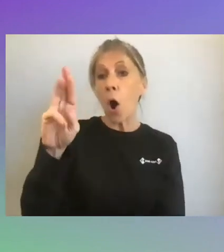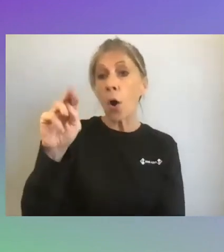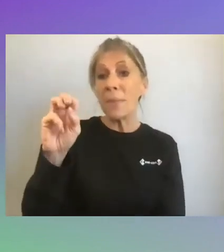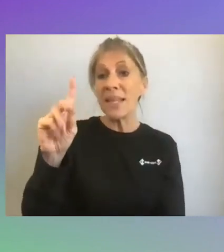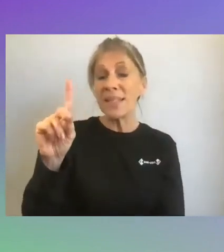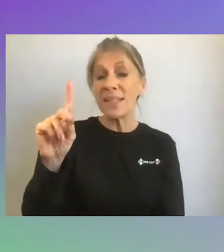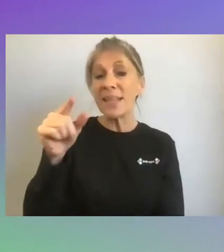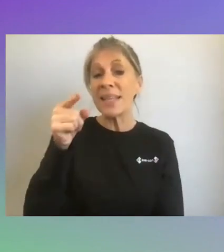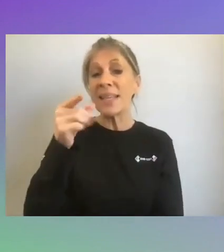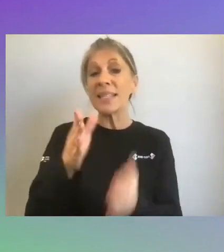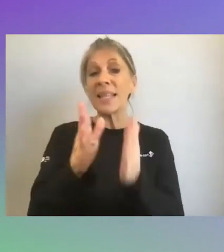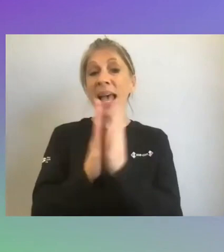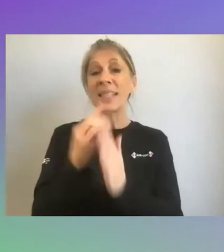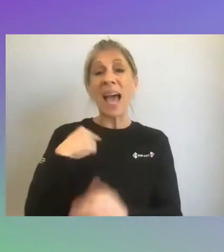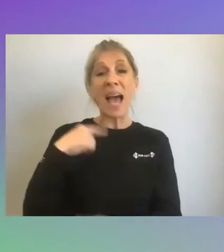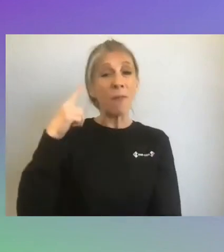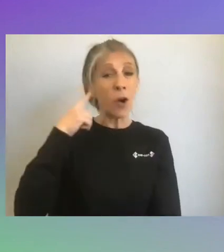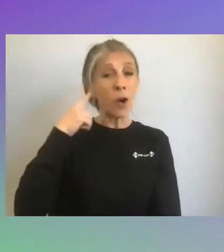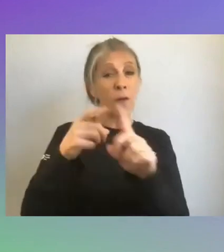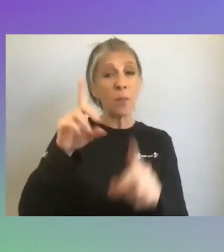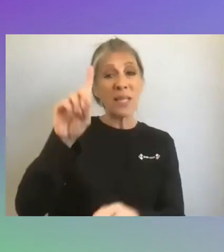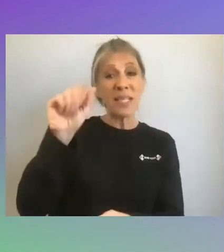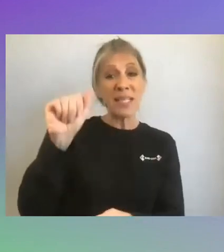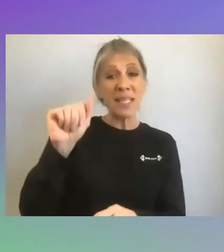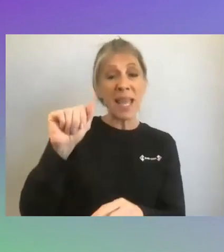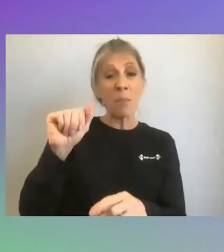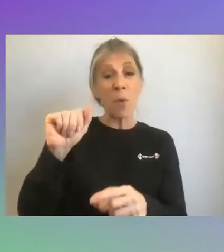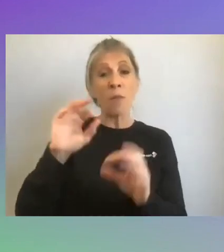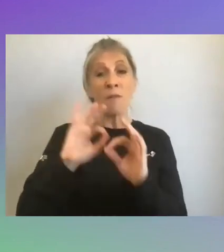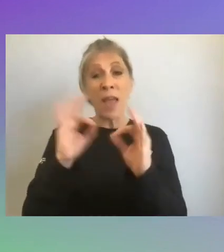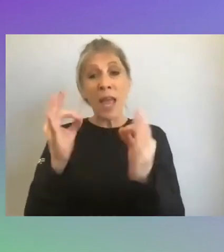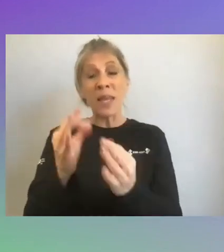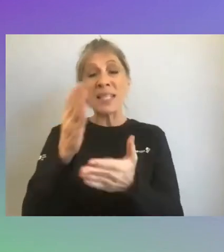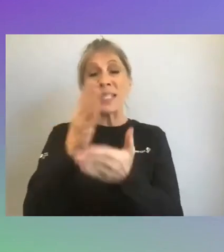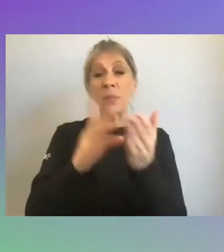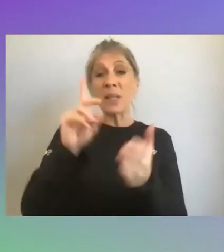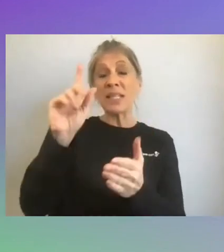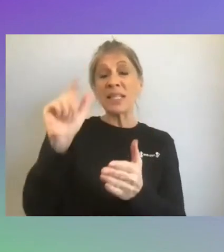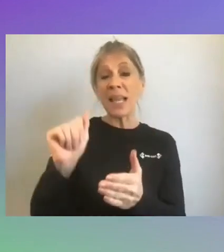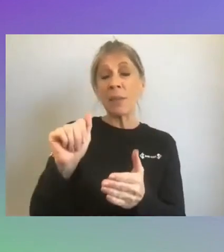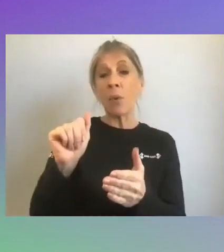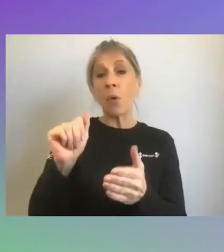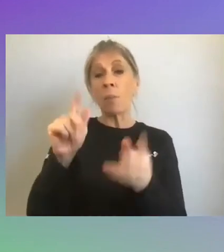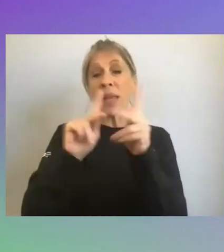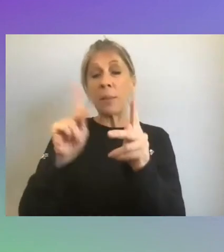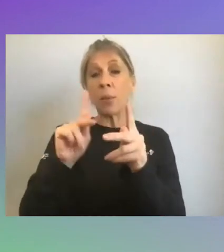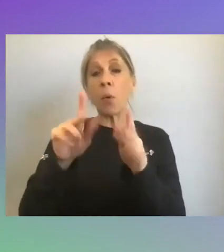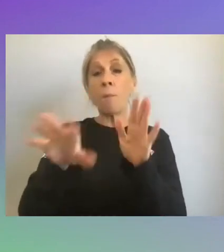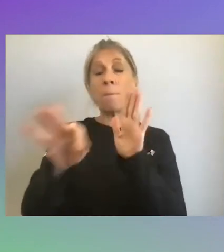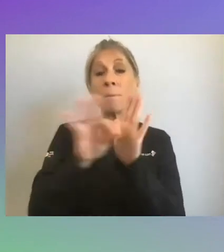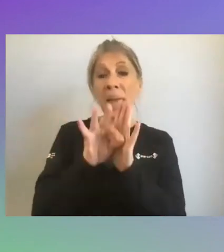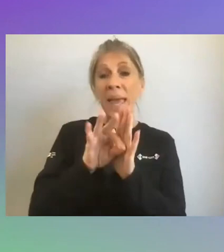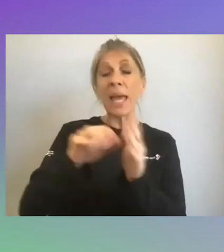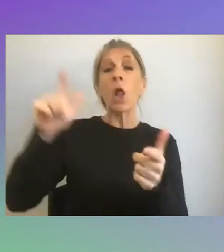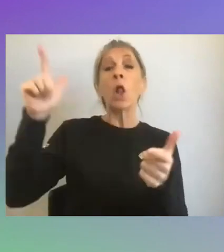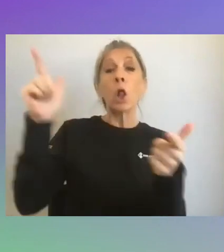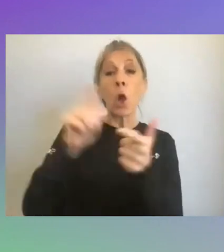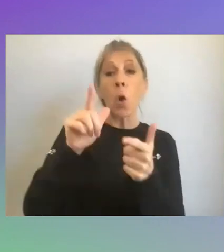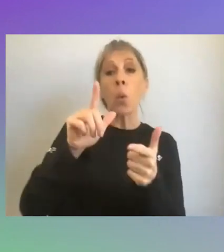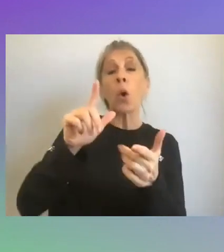I've heard from a disabled relative that some disabled individuals choose a lower wage to prevent their benefits from